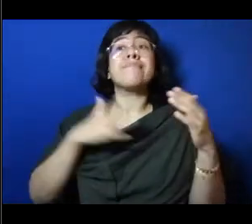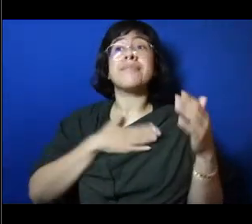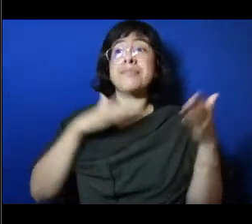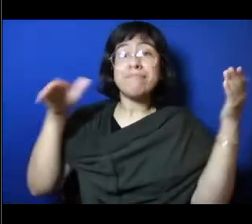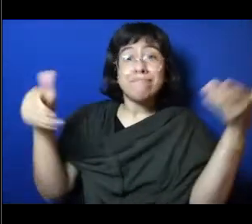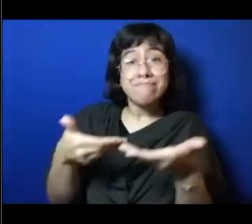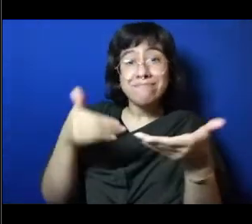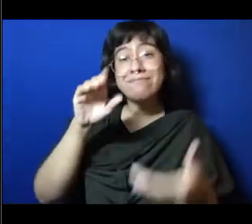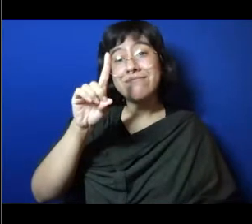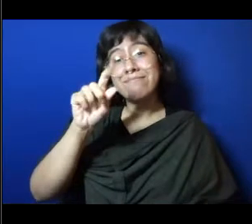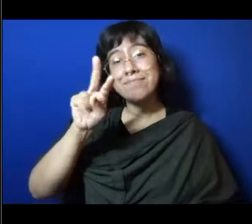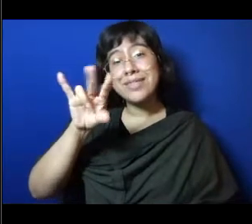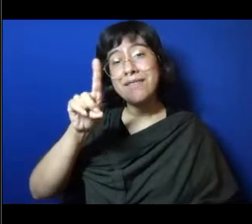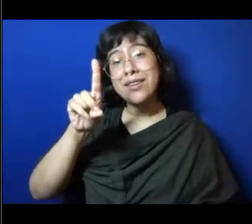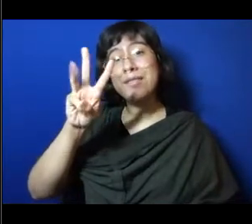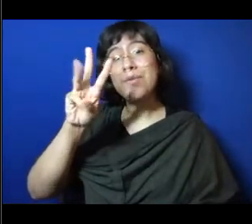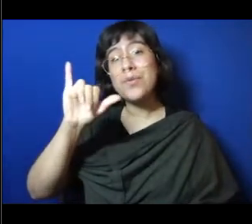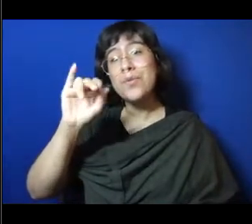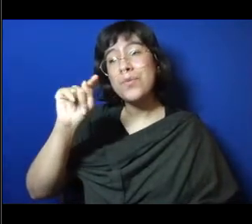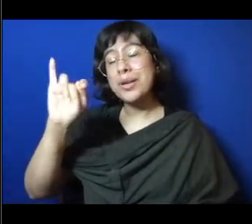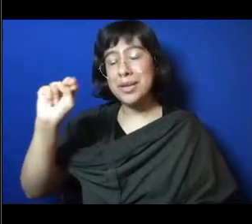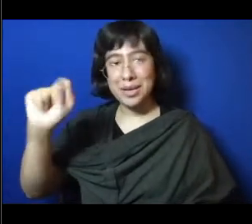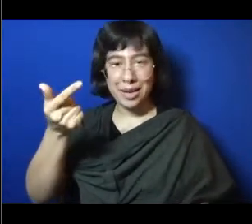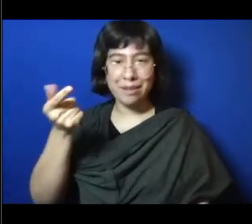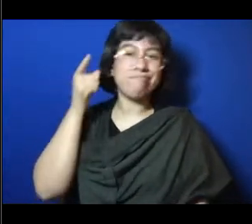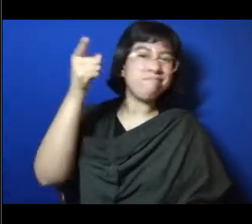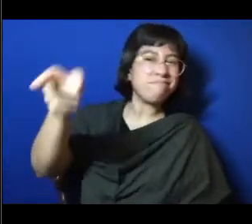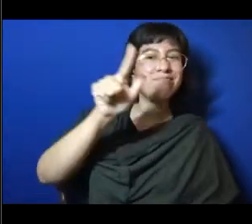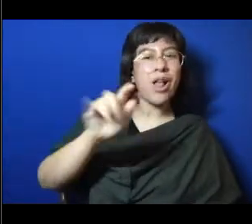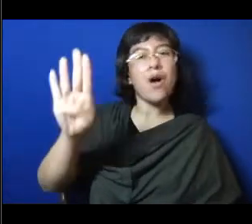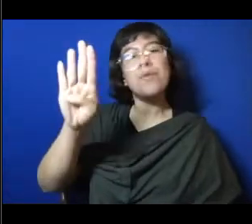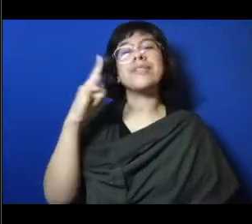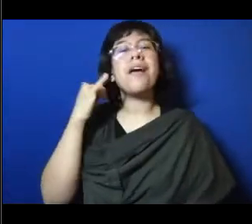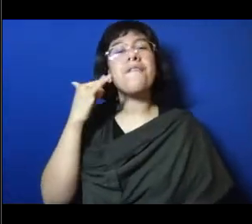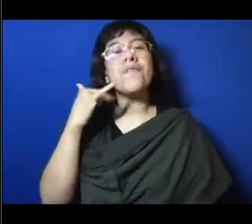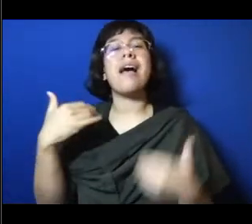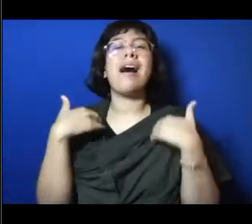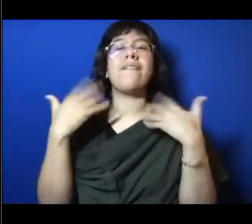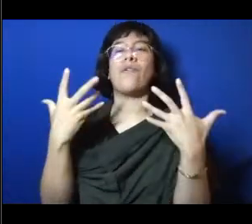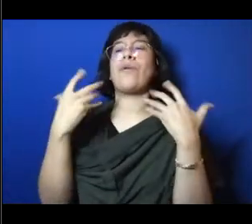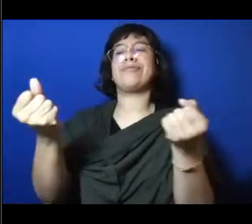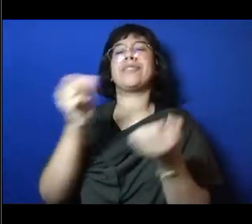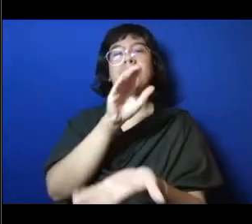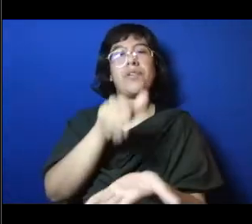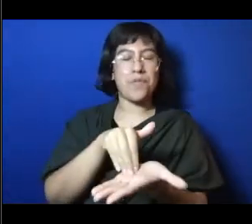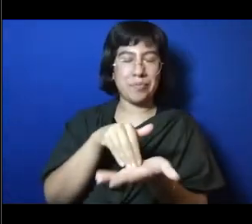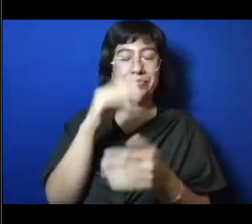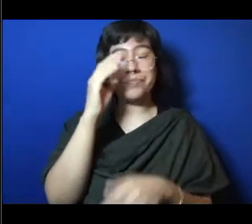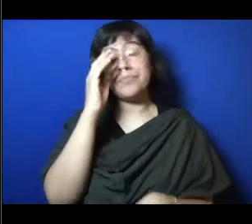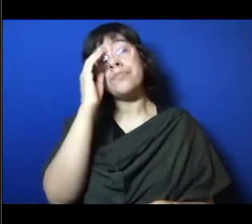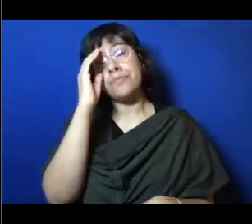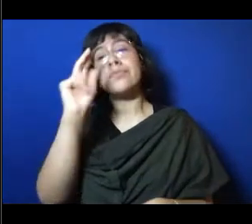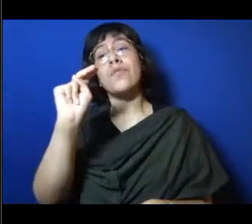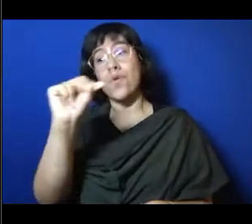with NOAA's restoration center in Long Beach California. Now, while we'll be talking about NOAA's role in abalone restoration,